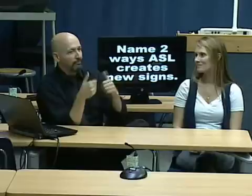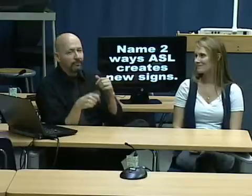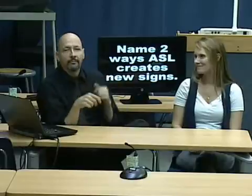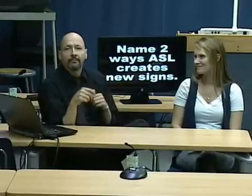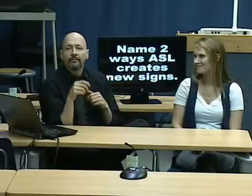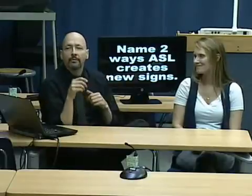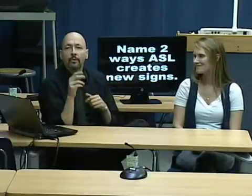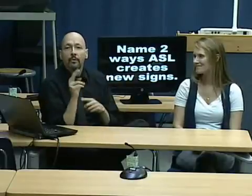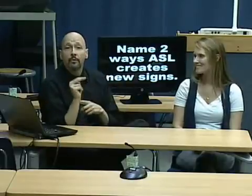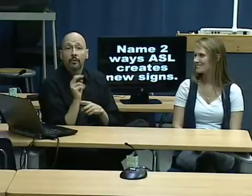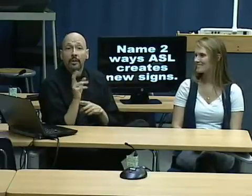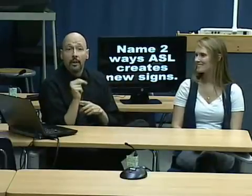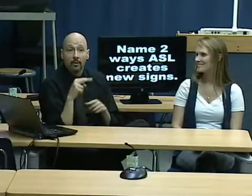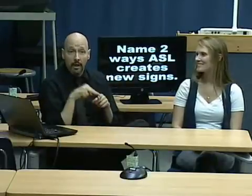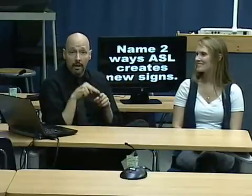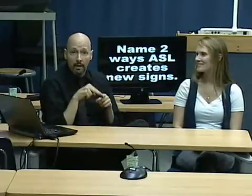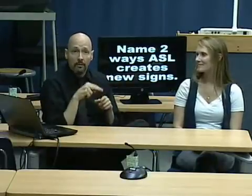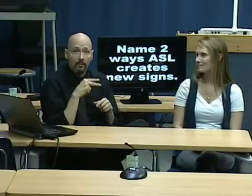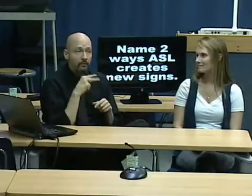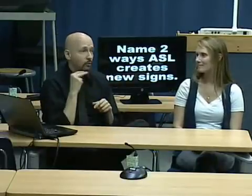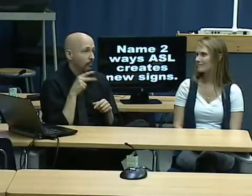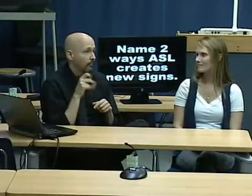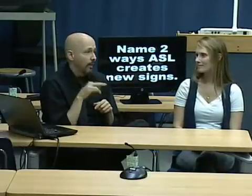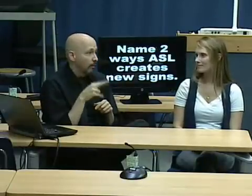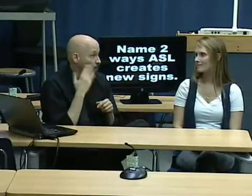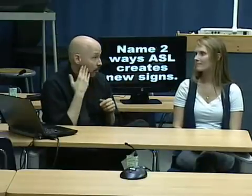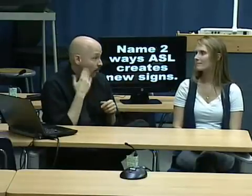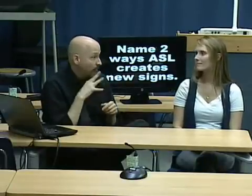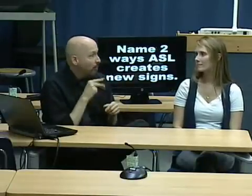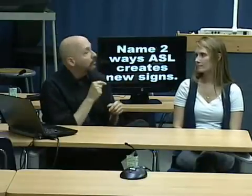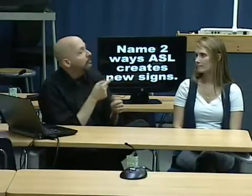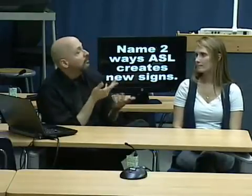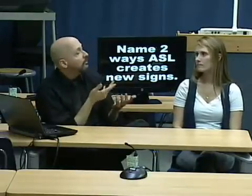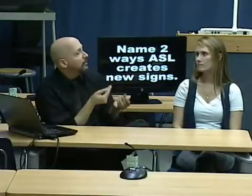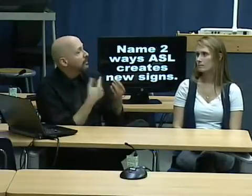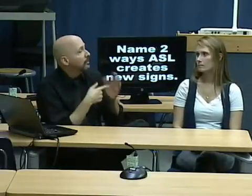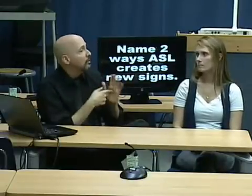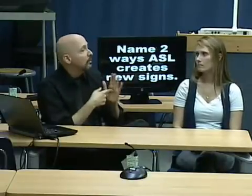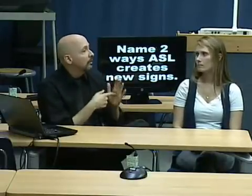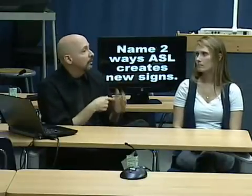N-O-U-N. Noun. Verb. VERB. You know that one? What are some examples?